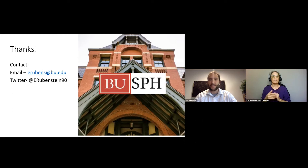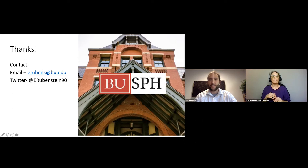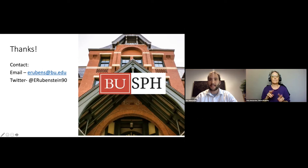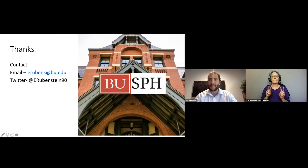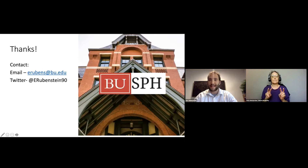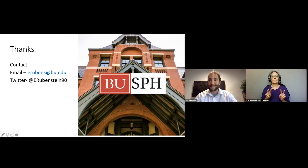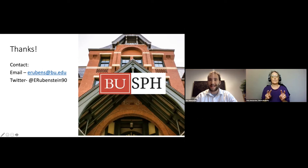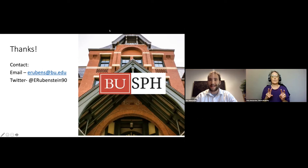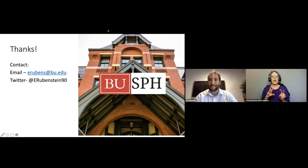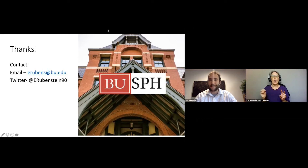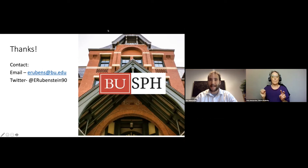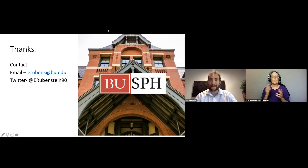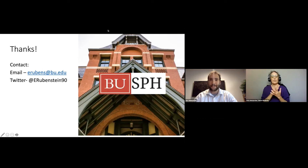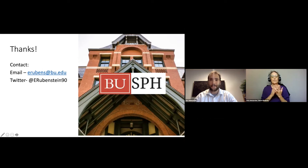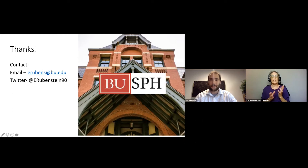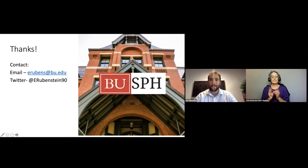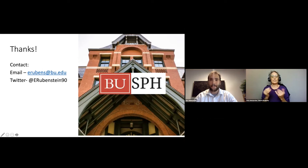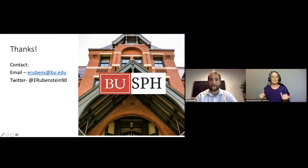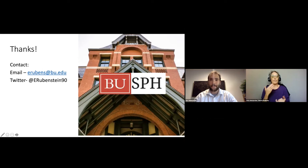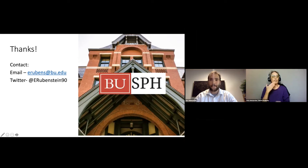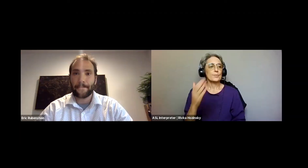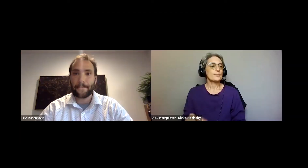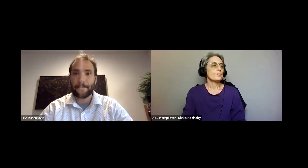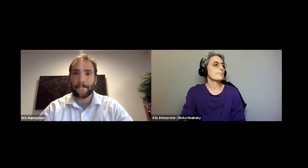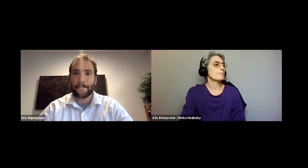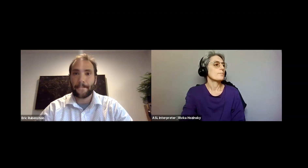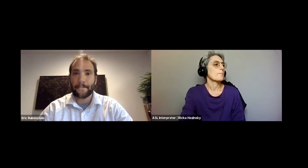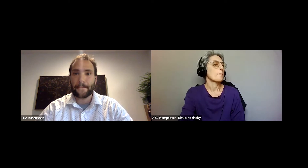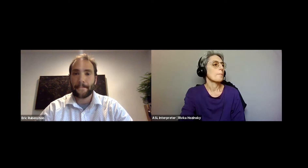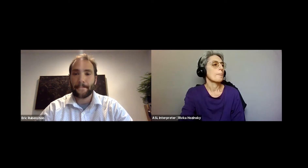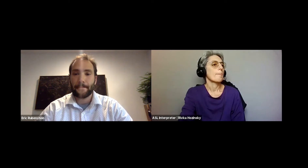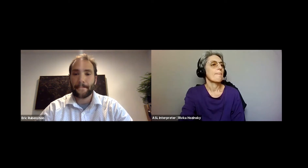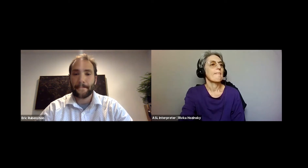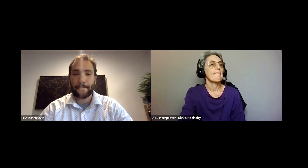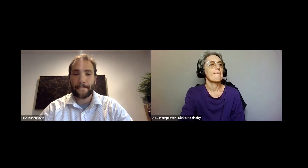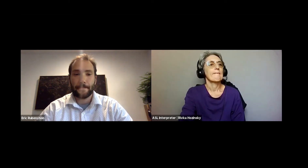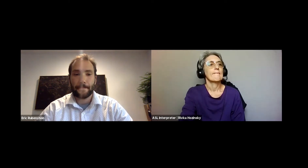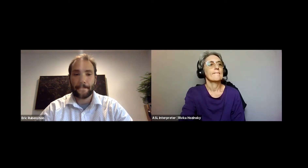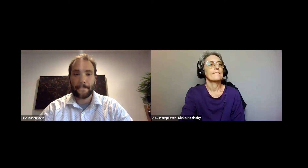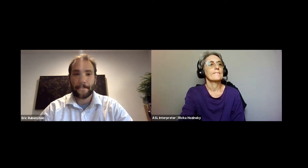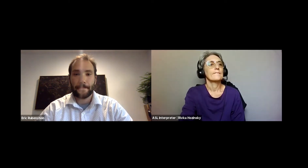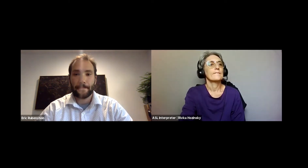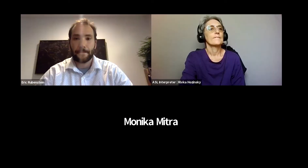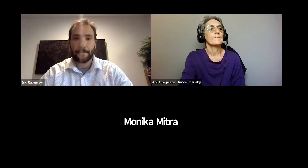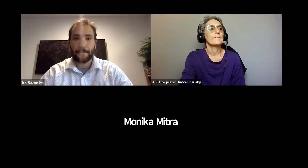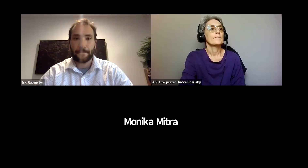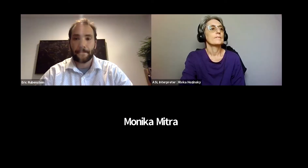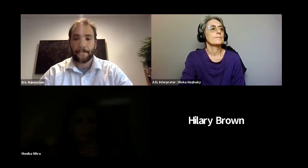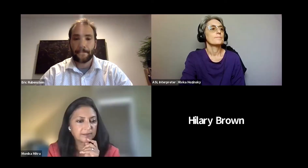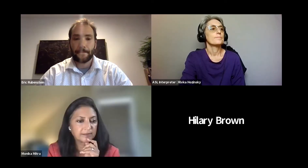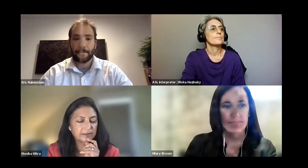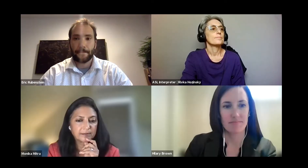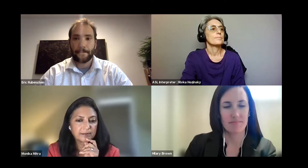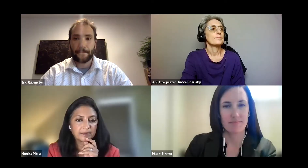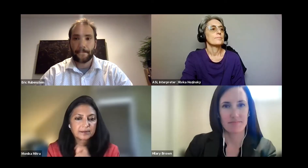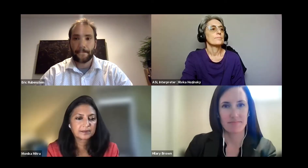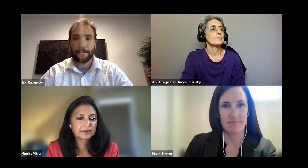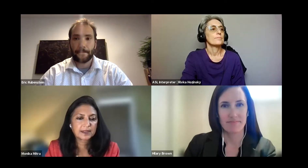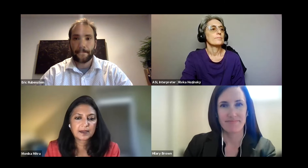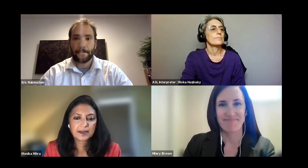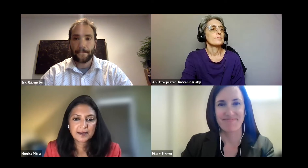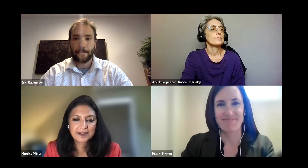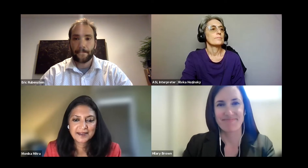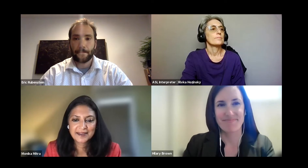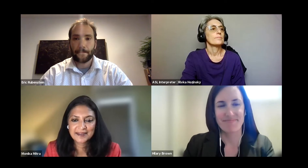the rest of the session today. Thank you. >> [DR. MONIKA MITRA:]